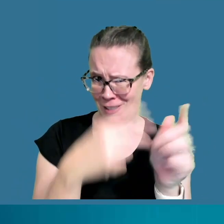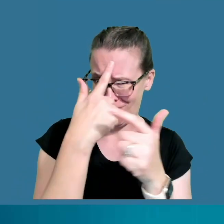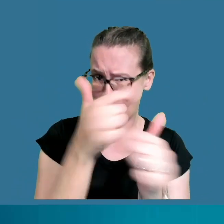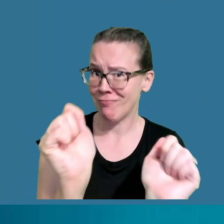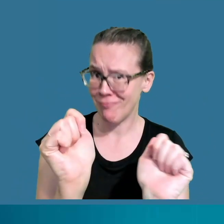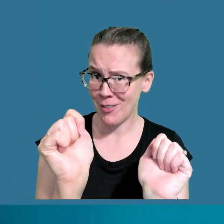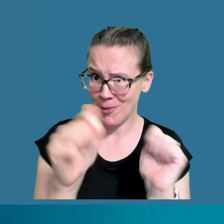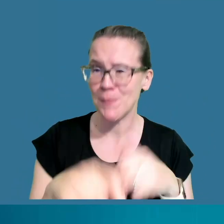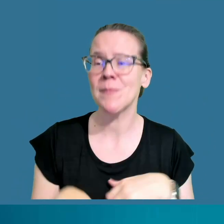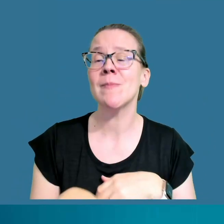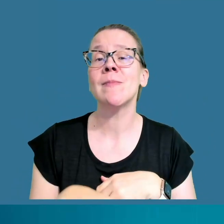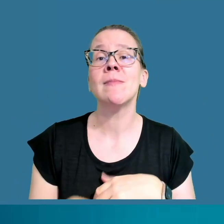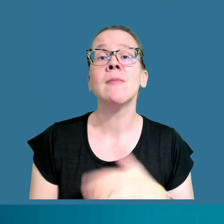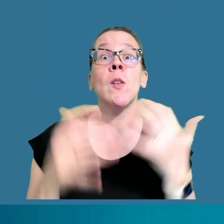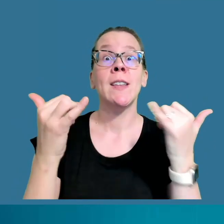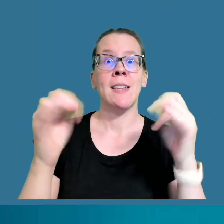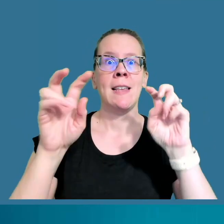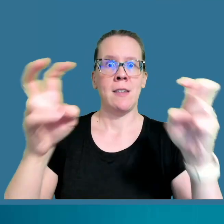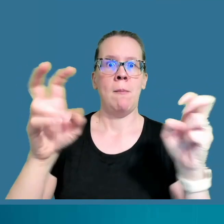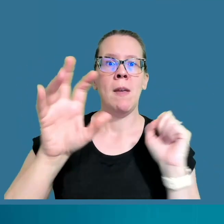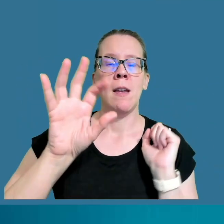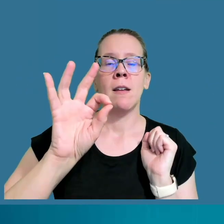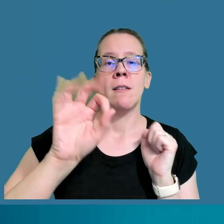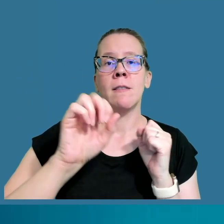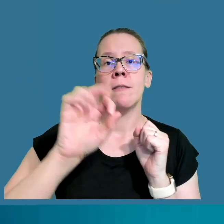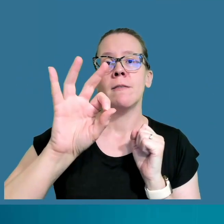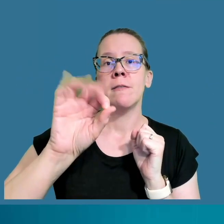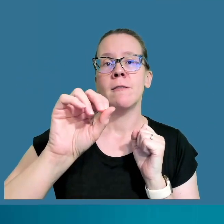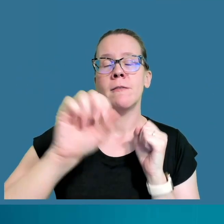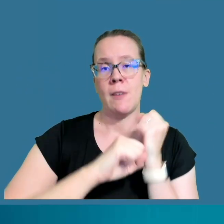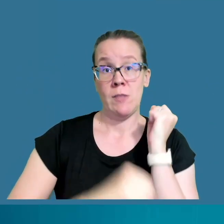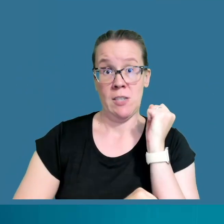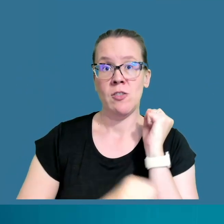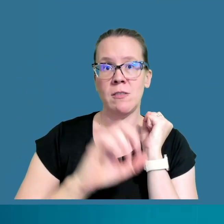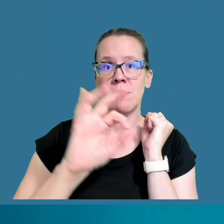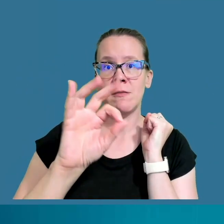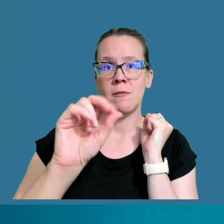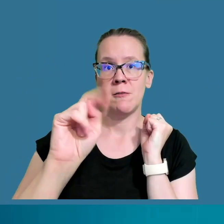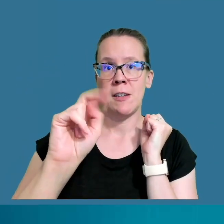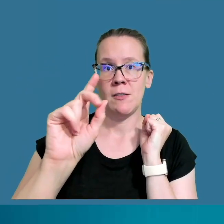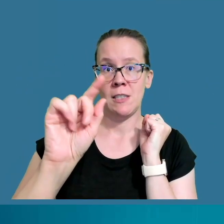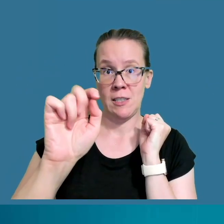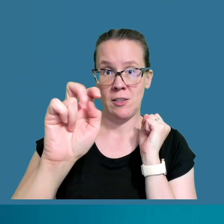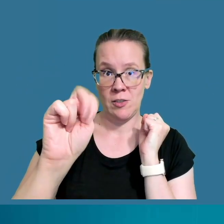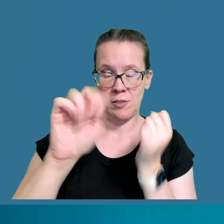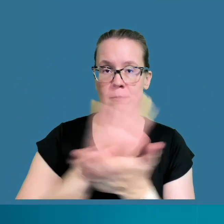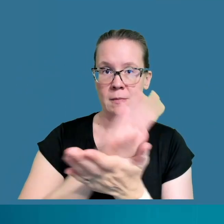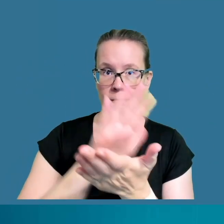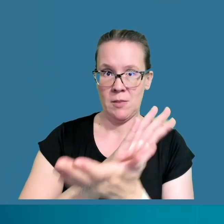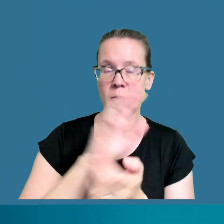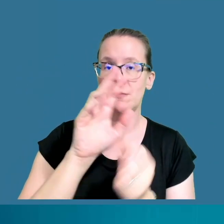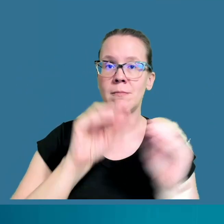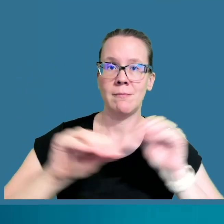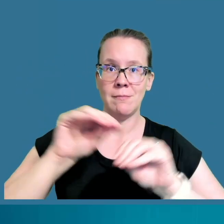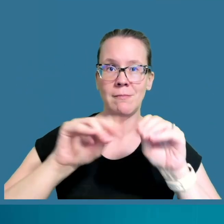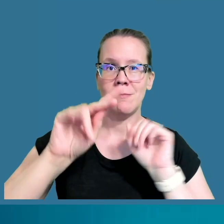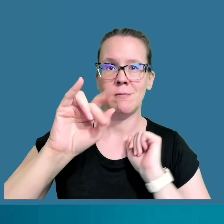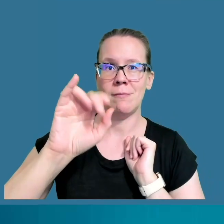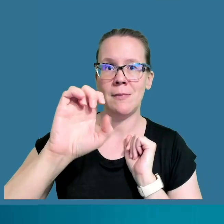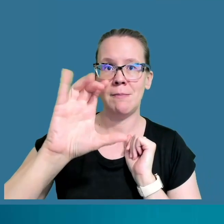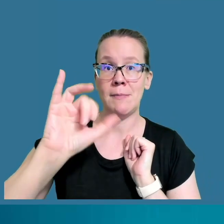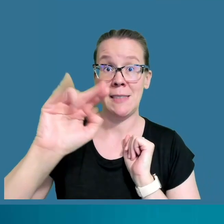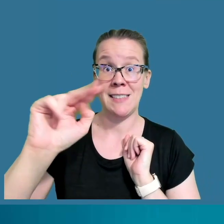article. Completely up to you! Today's tutorial topic is foundation paper piecing - prepping